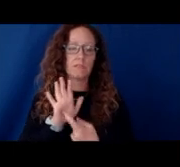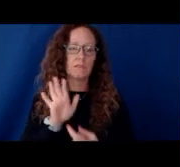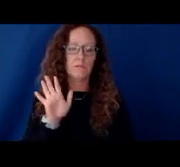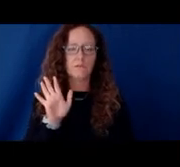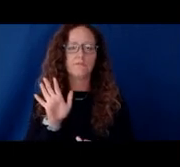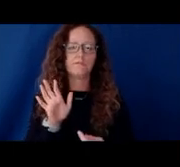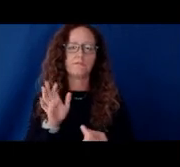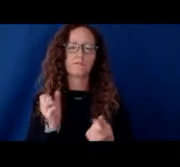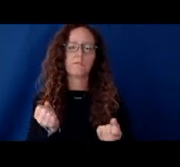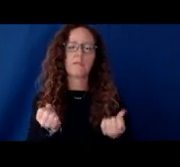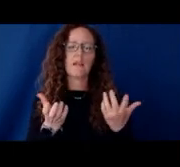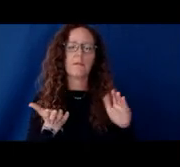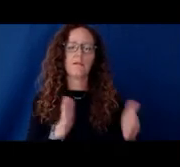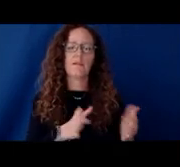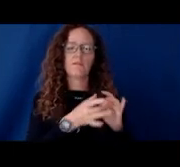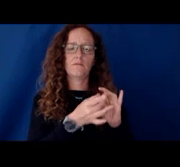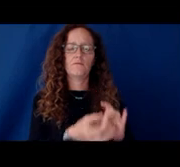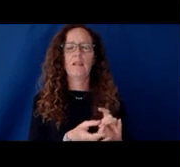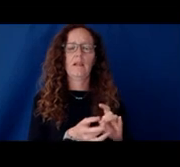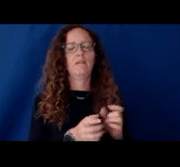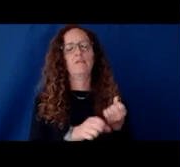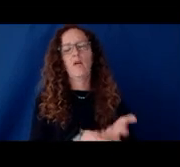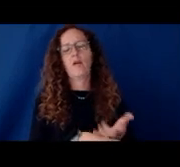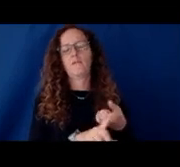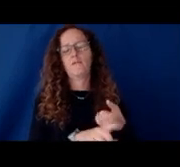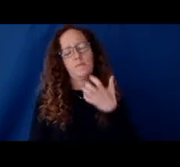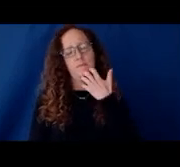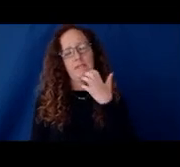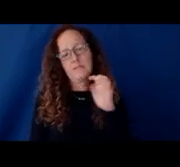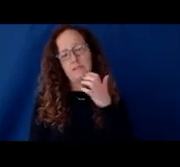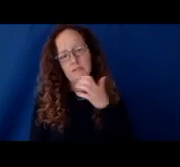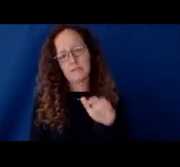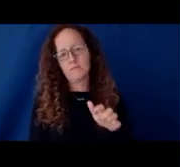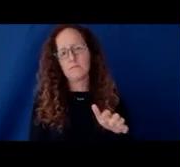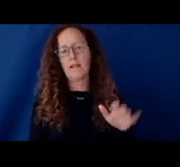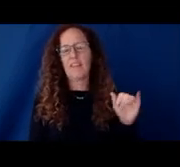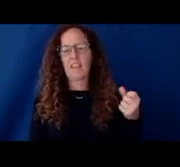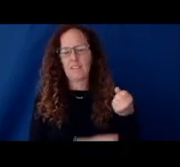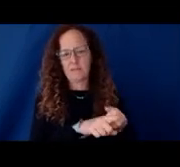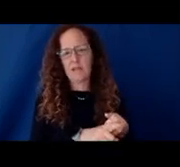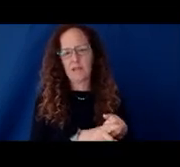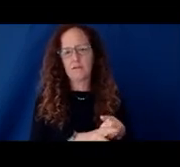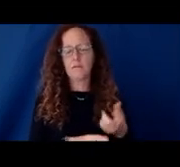which is a measure of health impact, and for both a warmer and a cooler climates, so essentially,